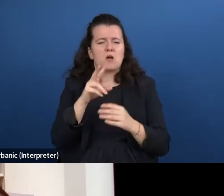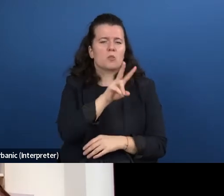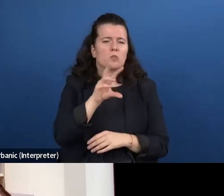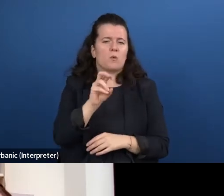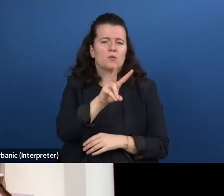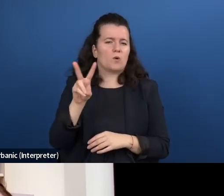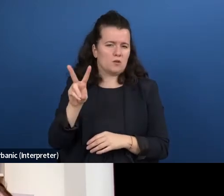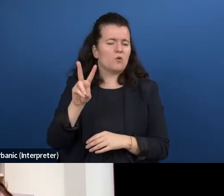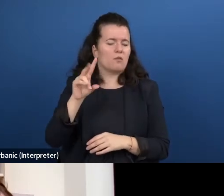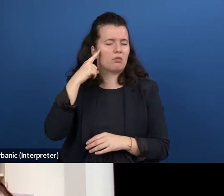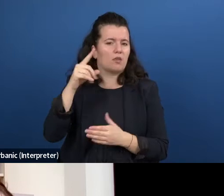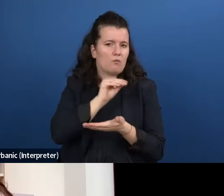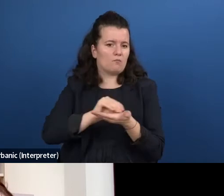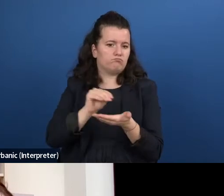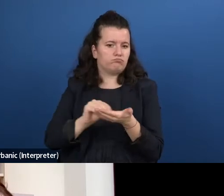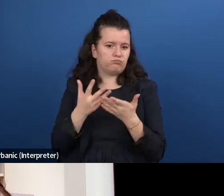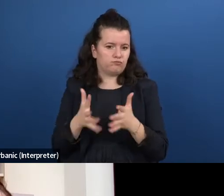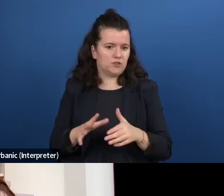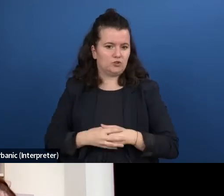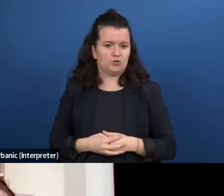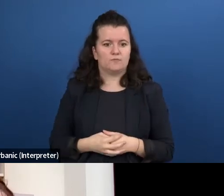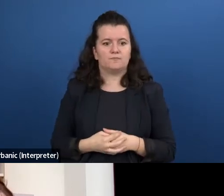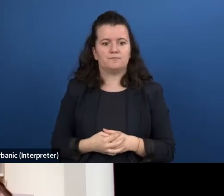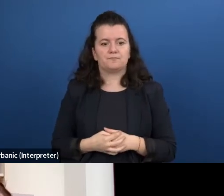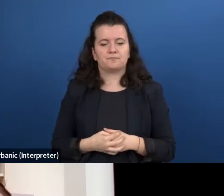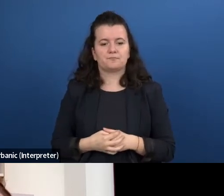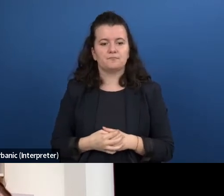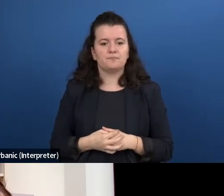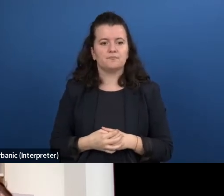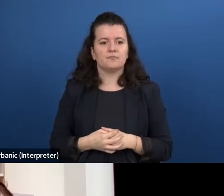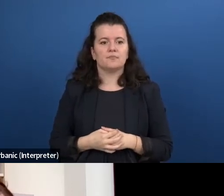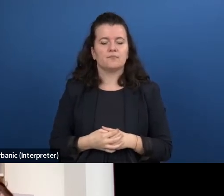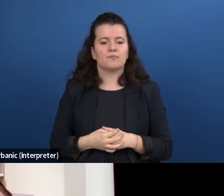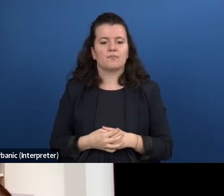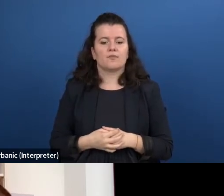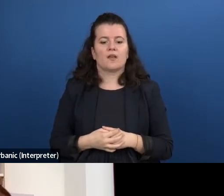based on carrying out in-depth interviews,